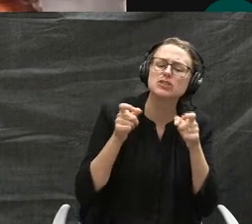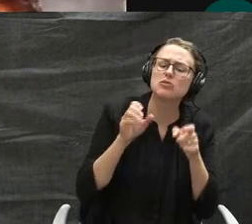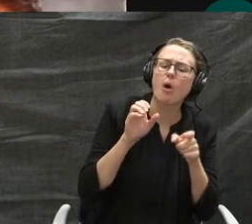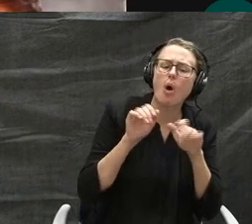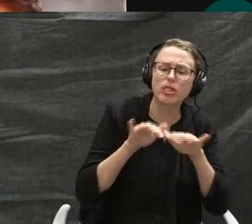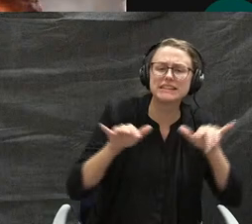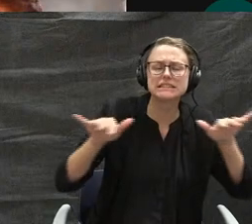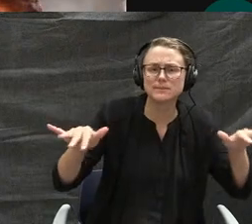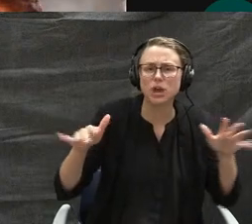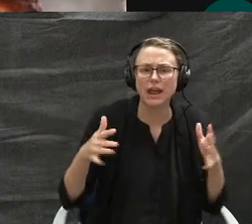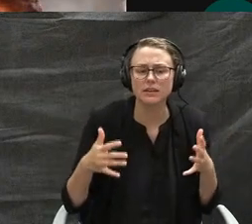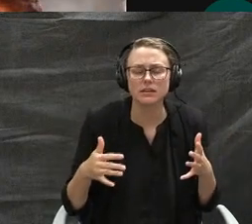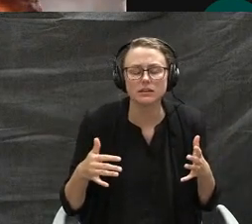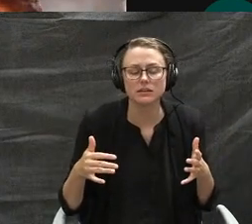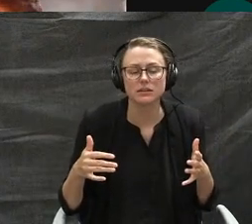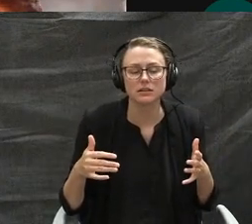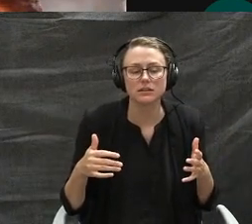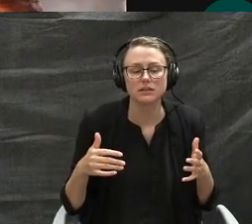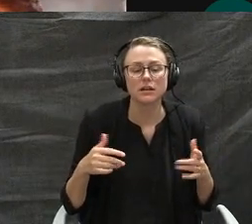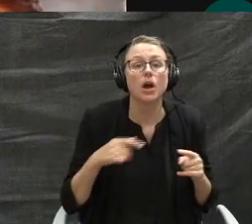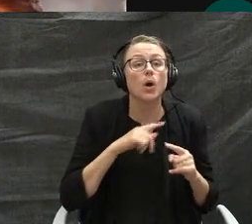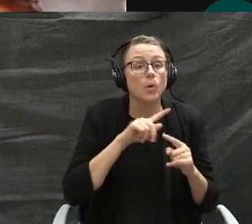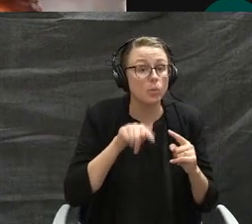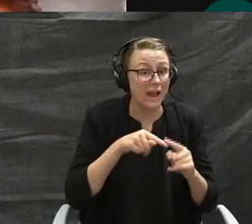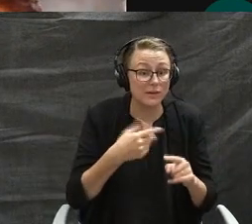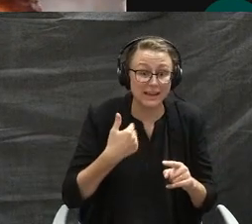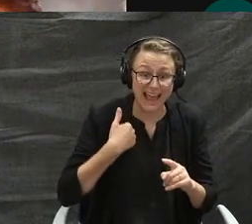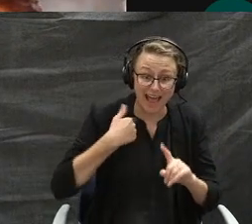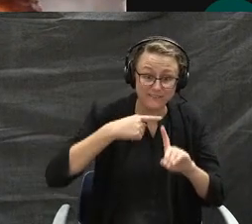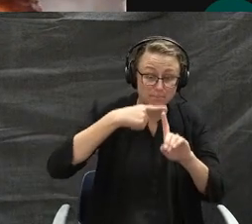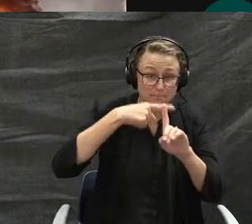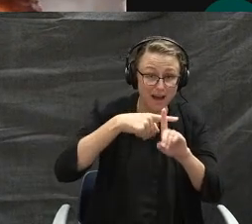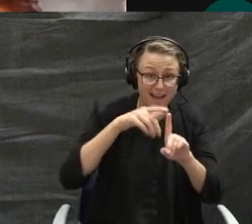have a positive case and knowing that testing is